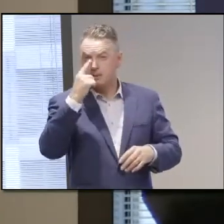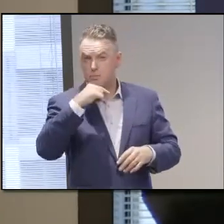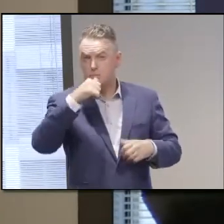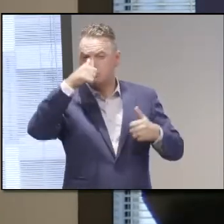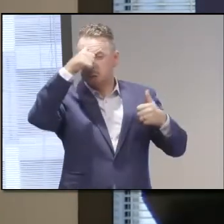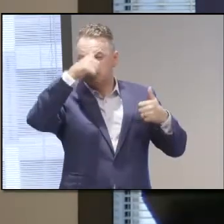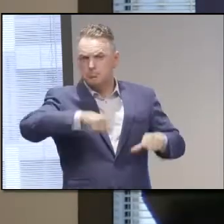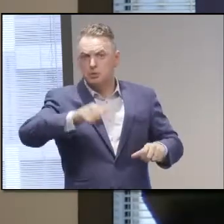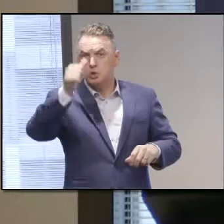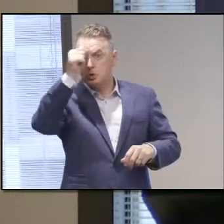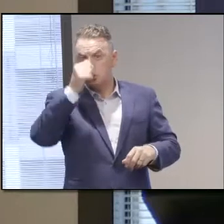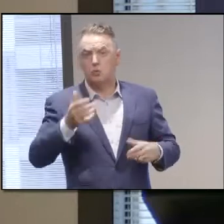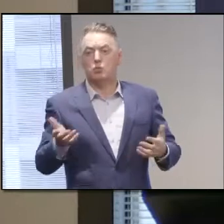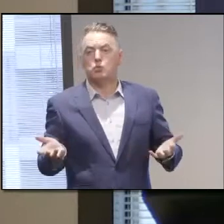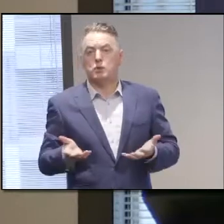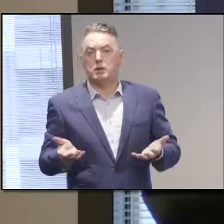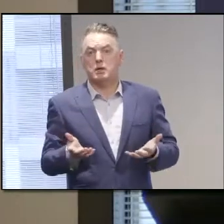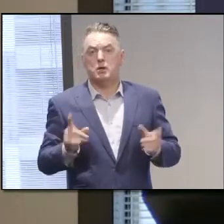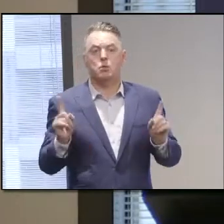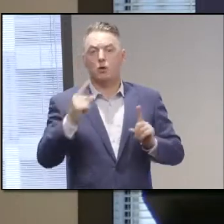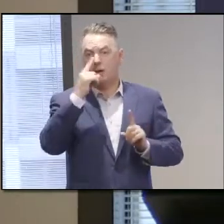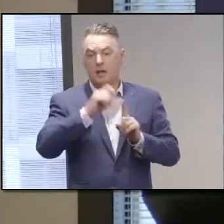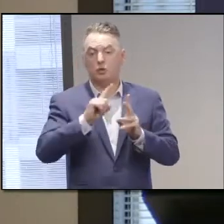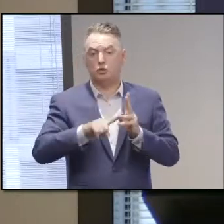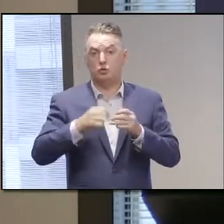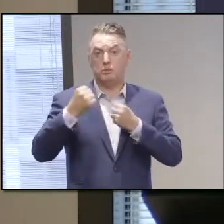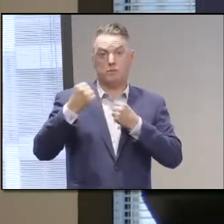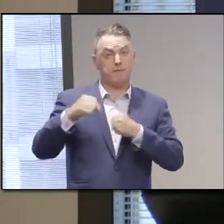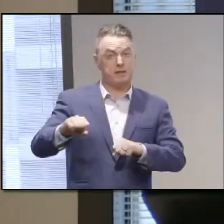exposure sources are and what measures they can take to prevent exposures and I think it's a